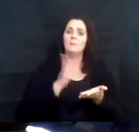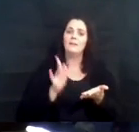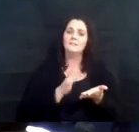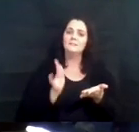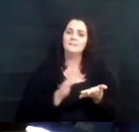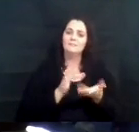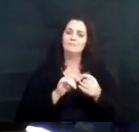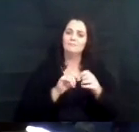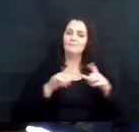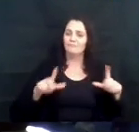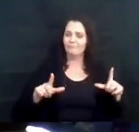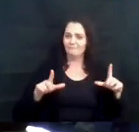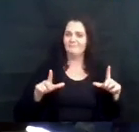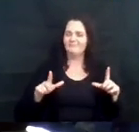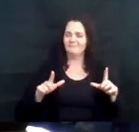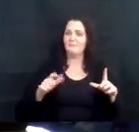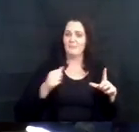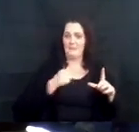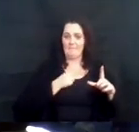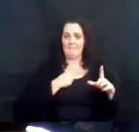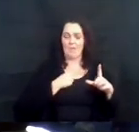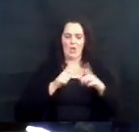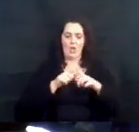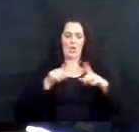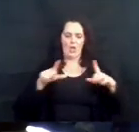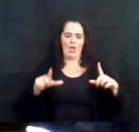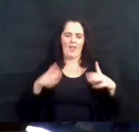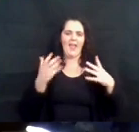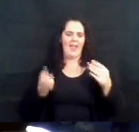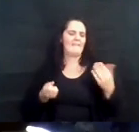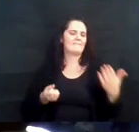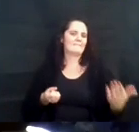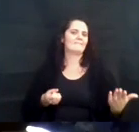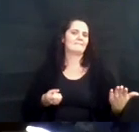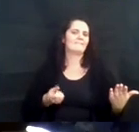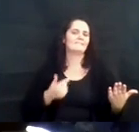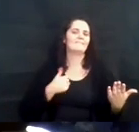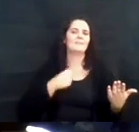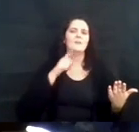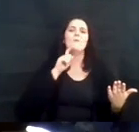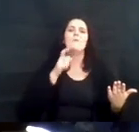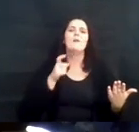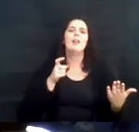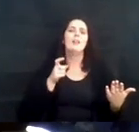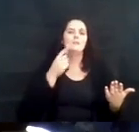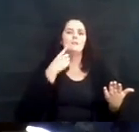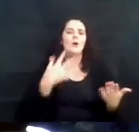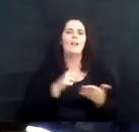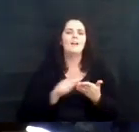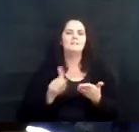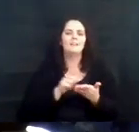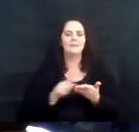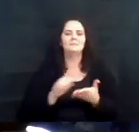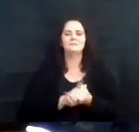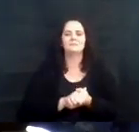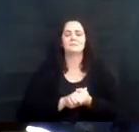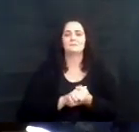And I've got my tablet sitting right over here and behind me, I'll switch cameras in just a minute so you can see it and I'll take you through the process